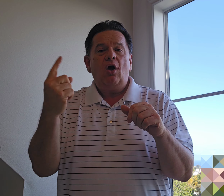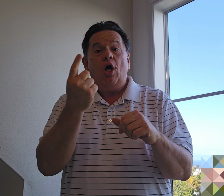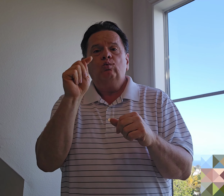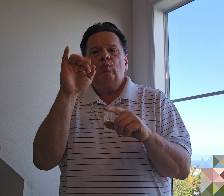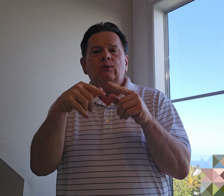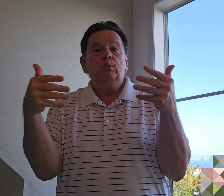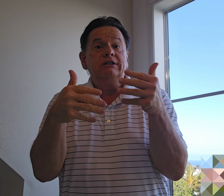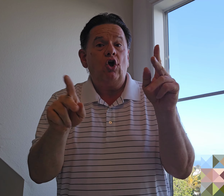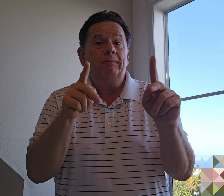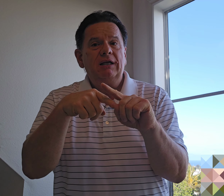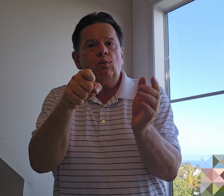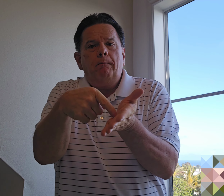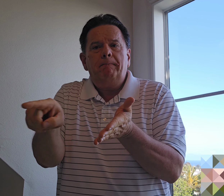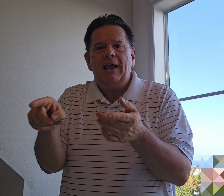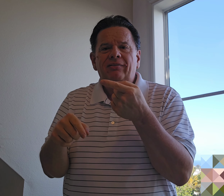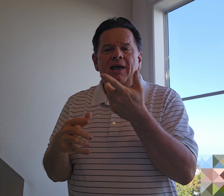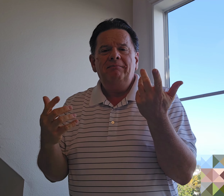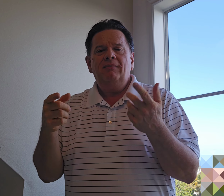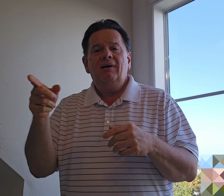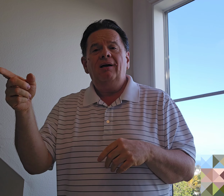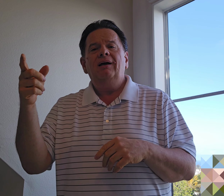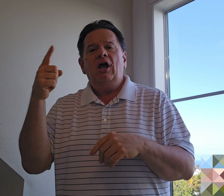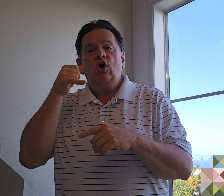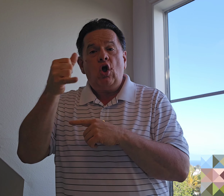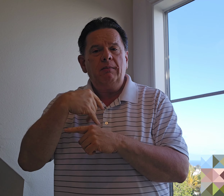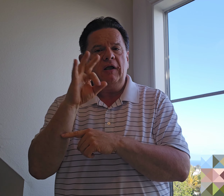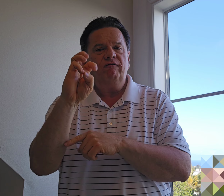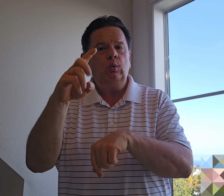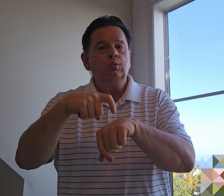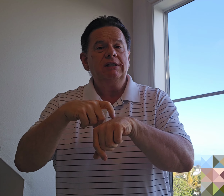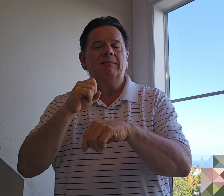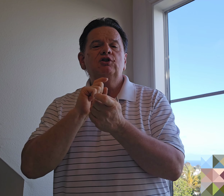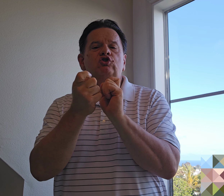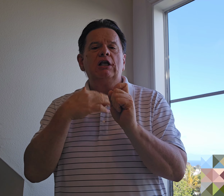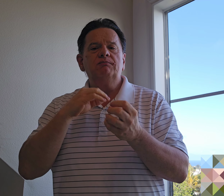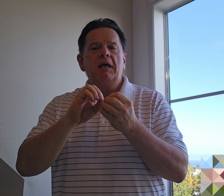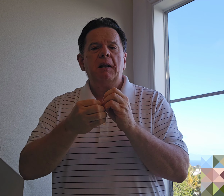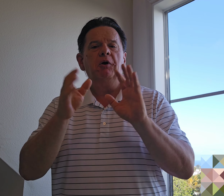They sent me letters every few months or so, with futile attempts to sweeten the offer.